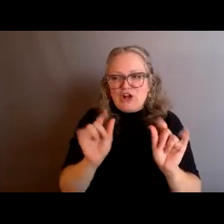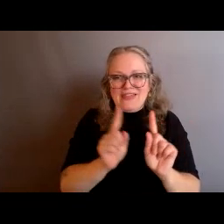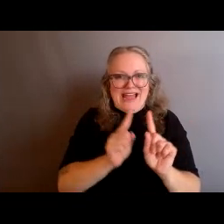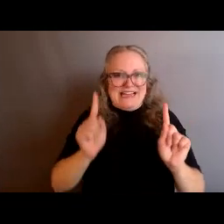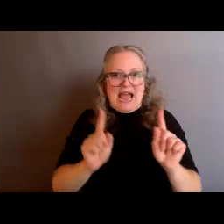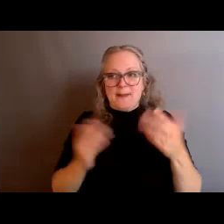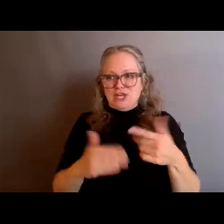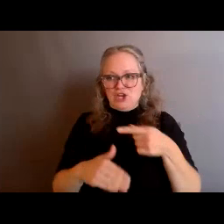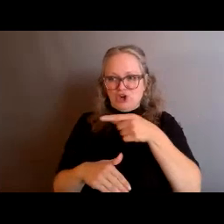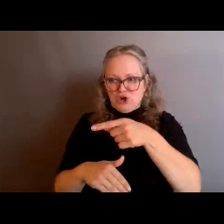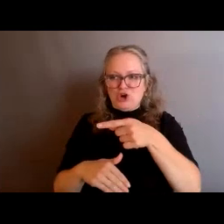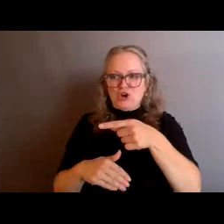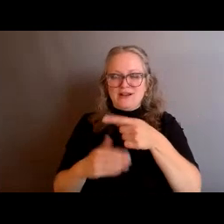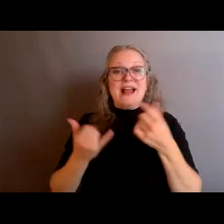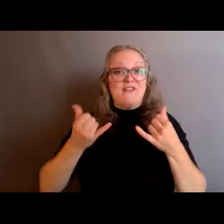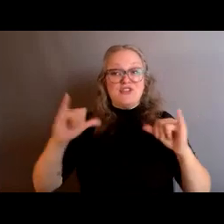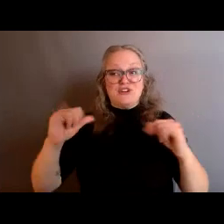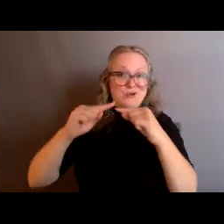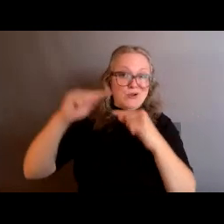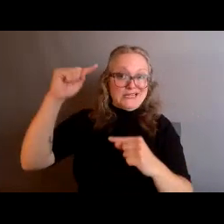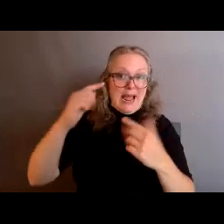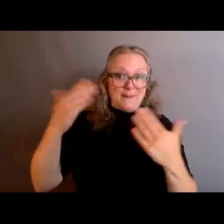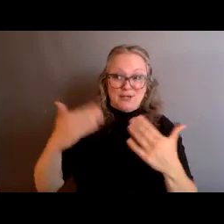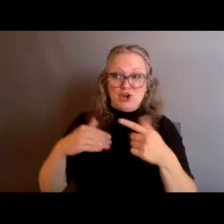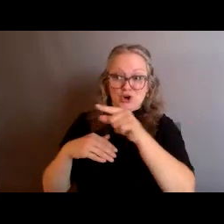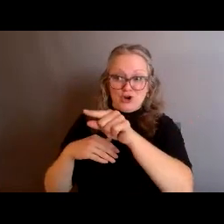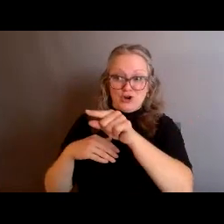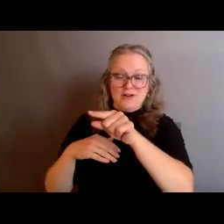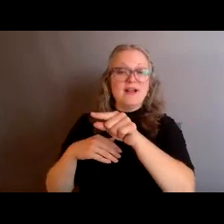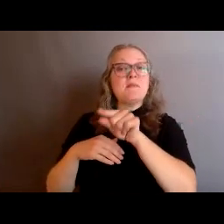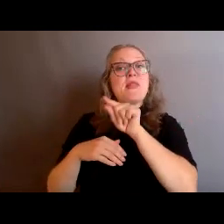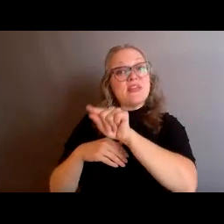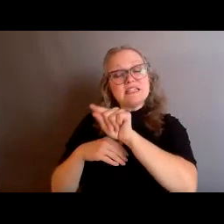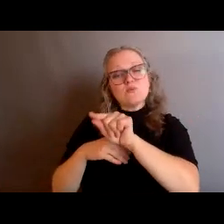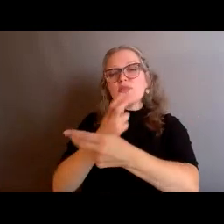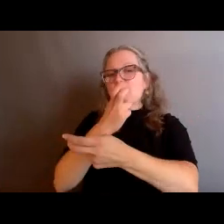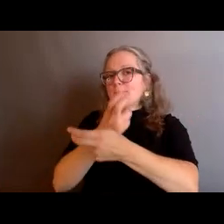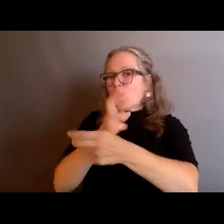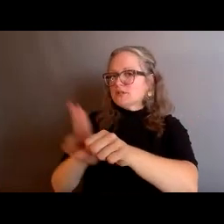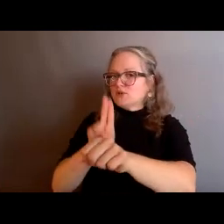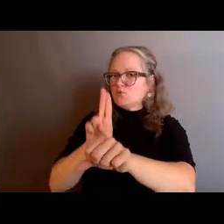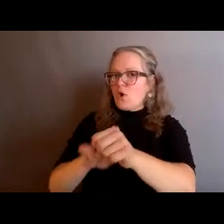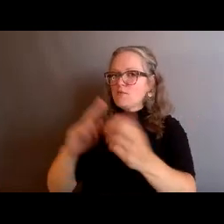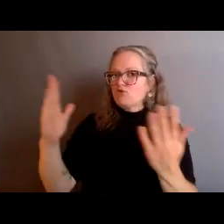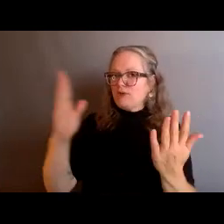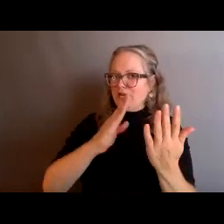And there's still a gap here. Except this one, the bone is in the normal range.